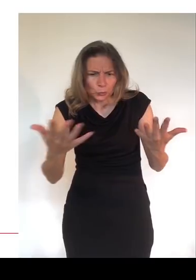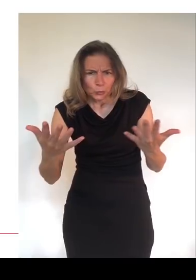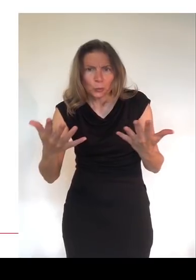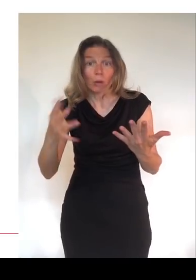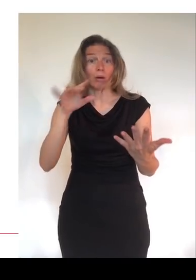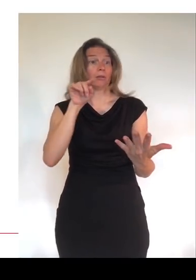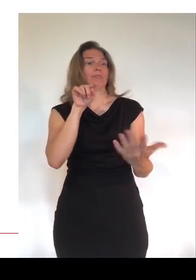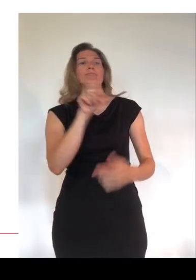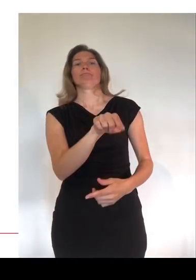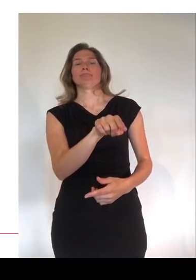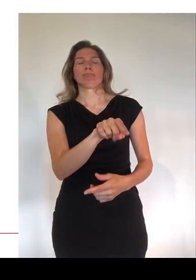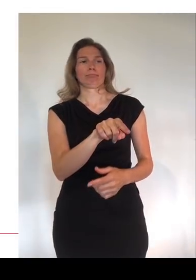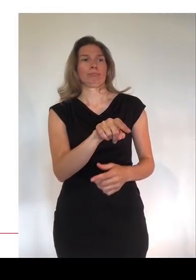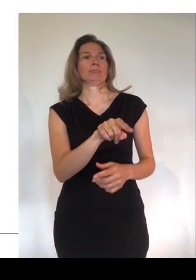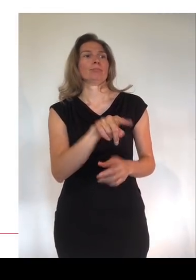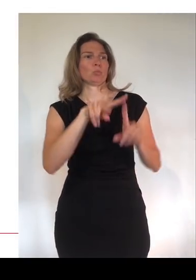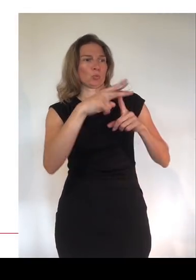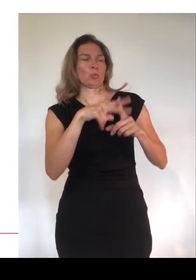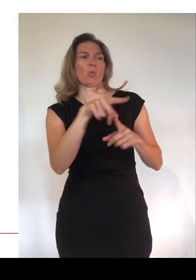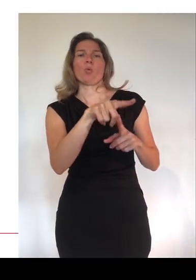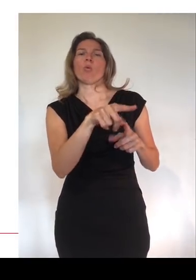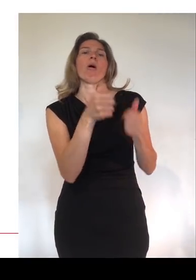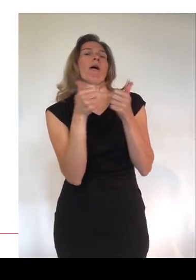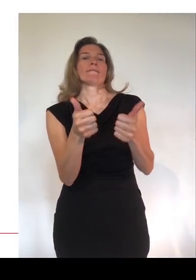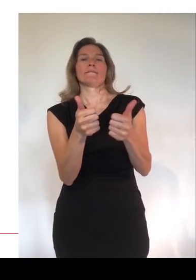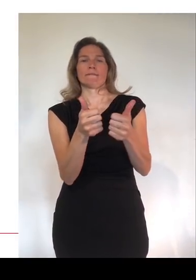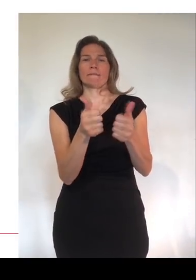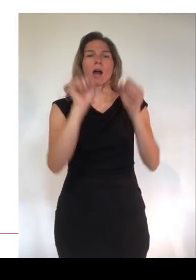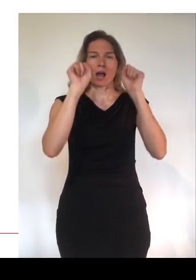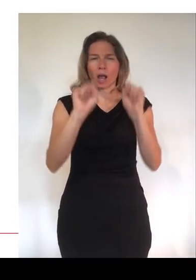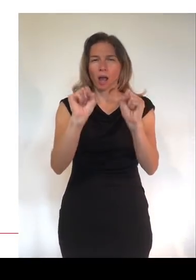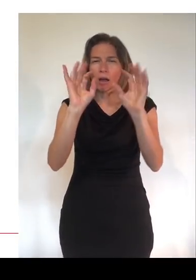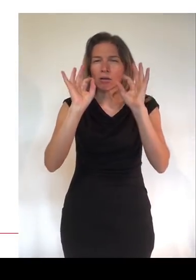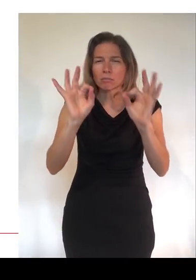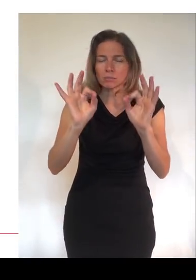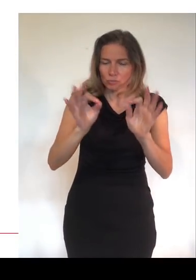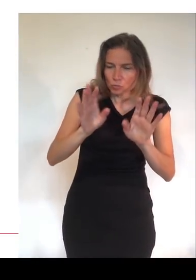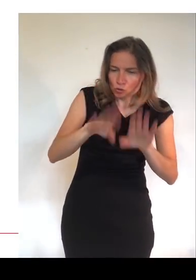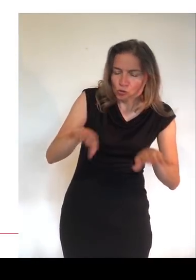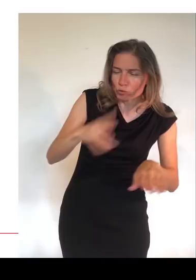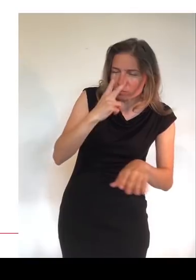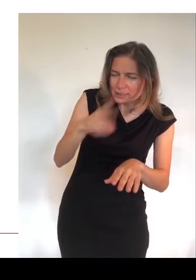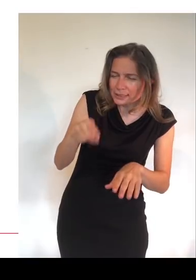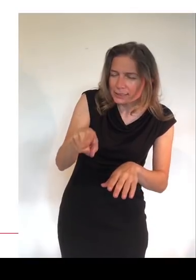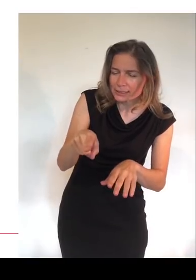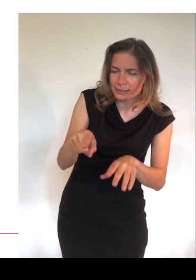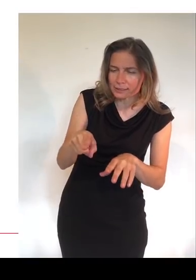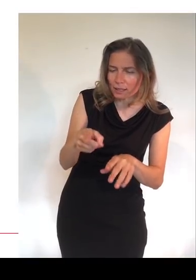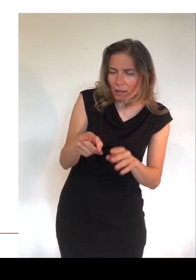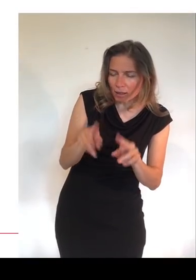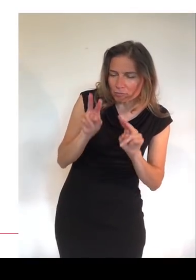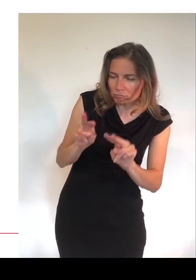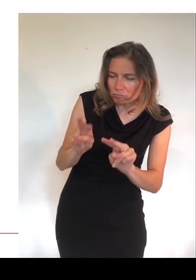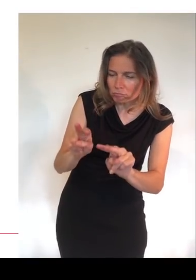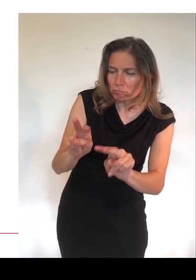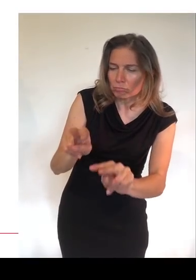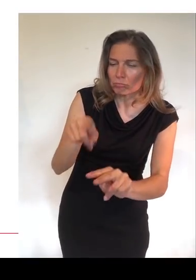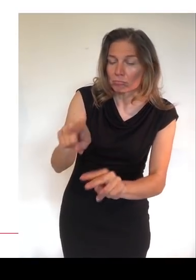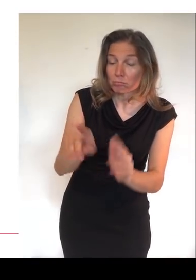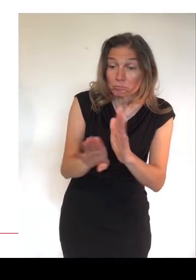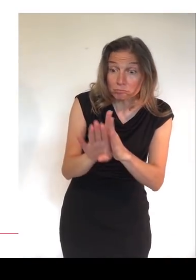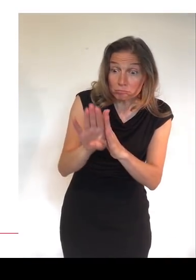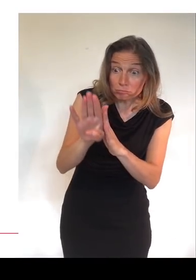opportunity to monitor how kids are doing in Kenyan schools where eKitabu